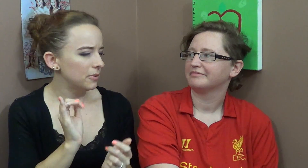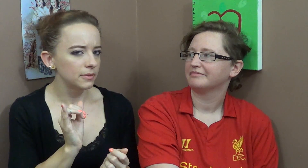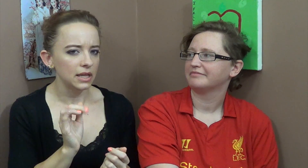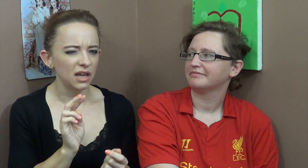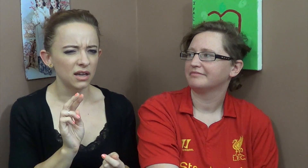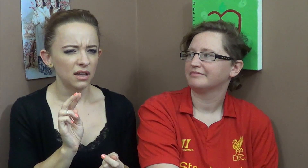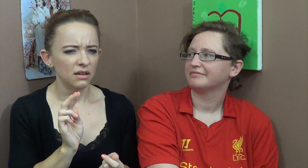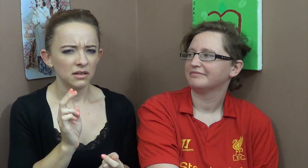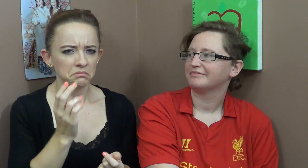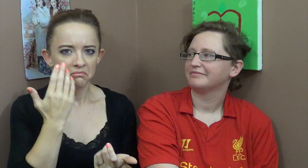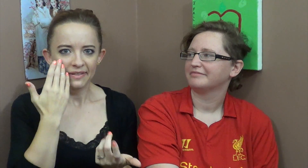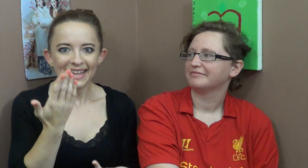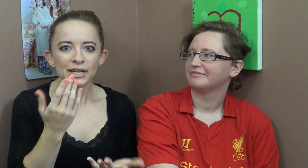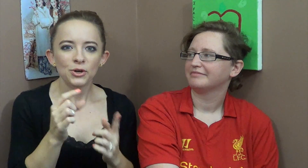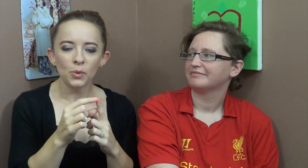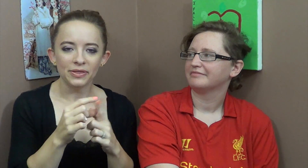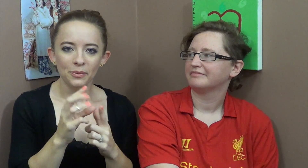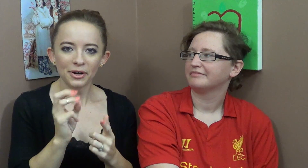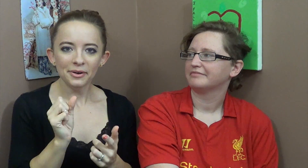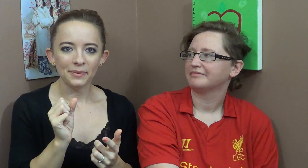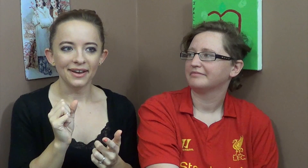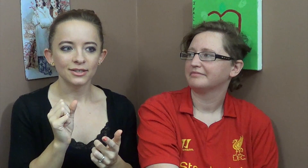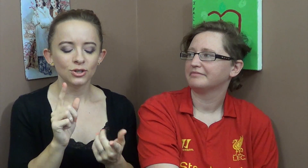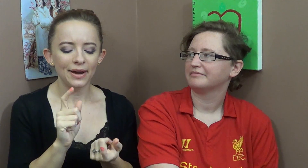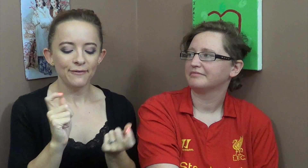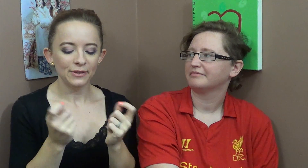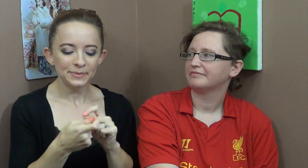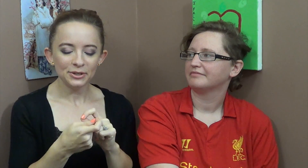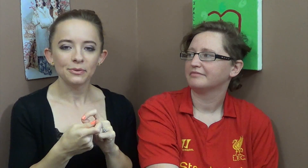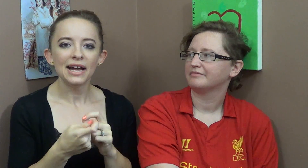we're like... they didn't know what the word was. So flipped it around